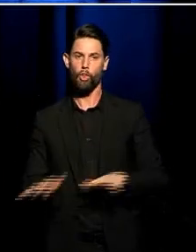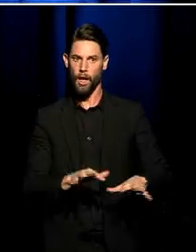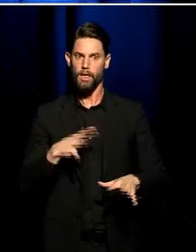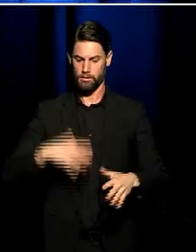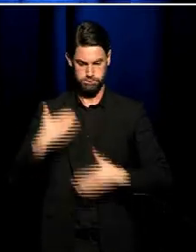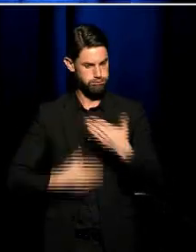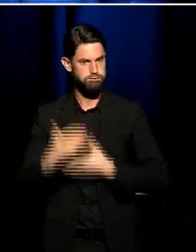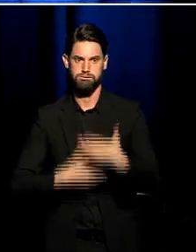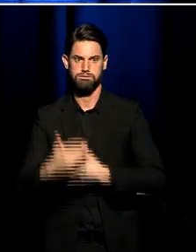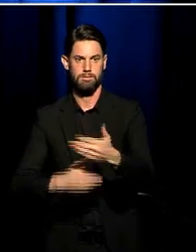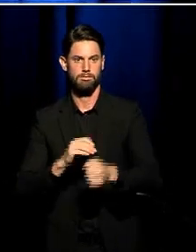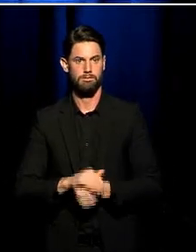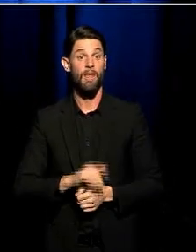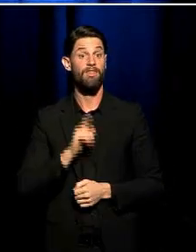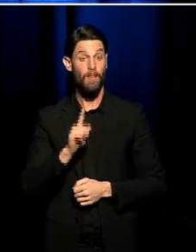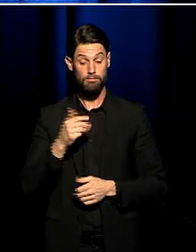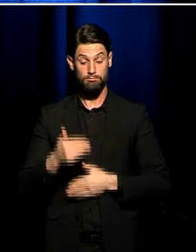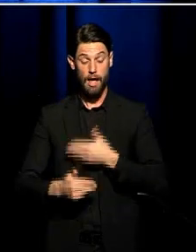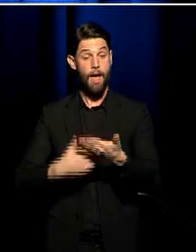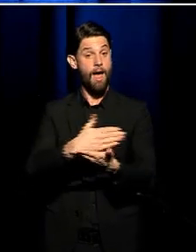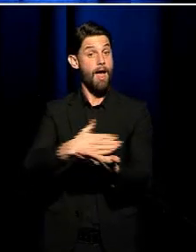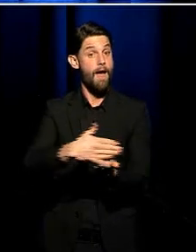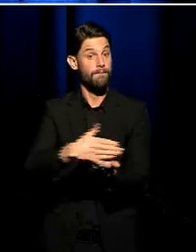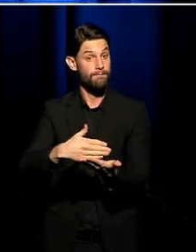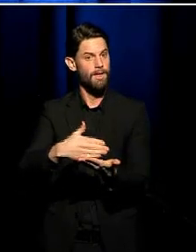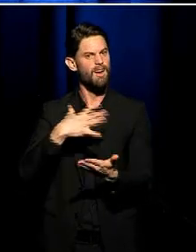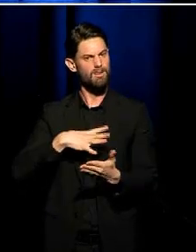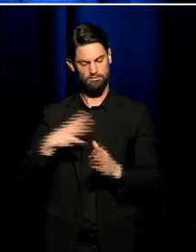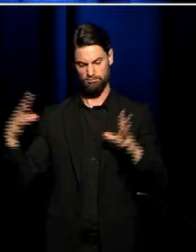to our Governor-General an interim report that you consider appropriate not later